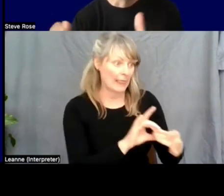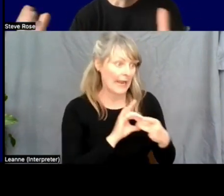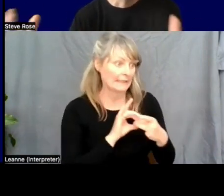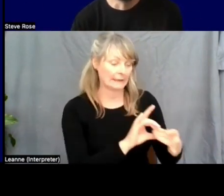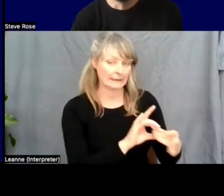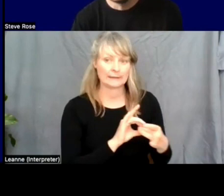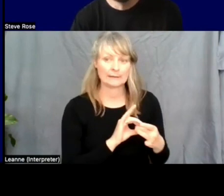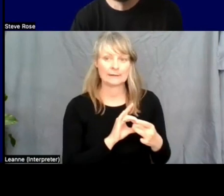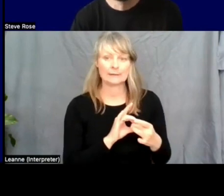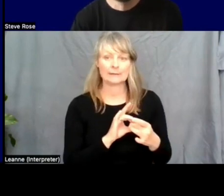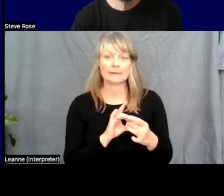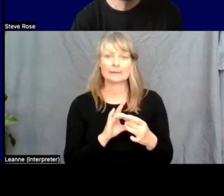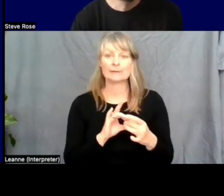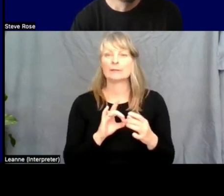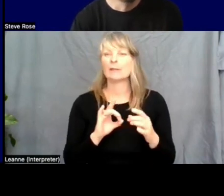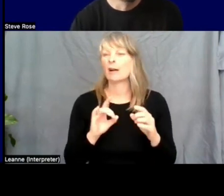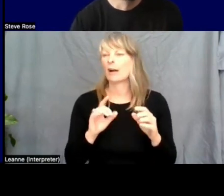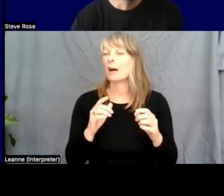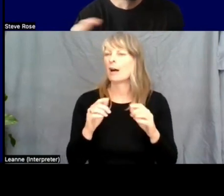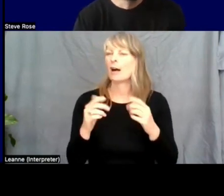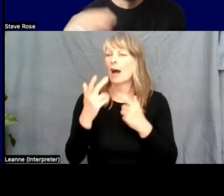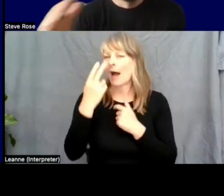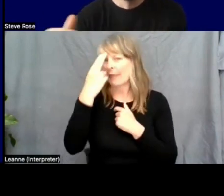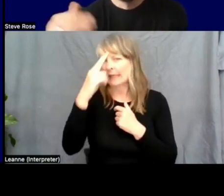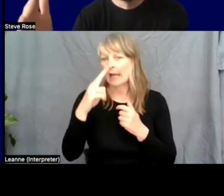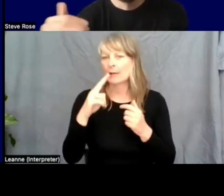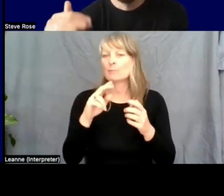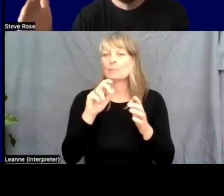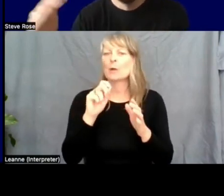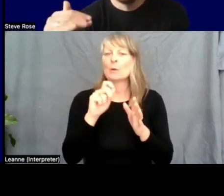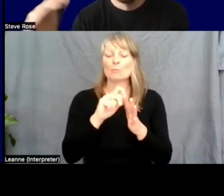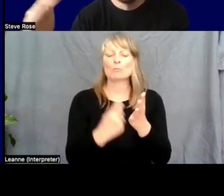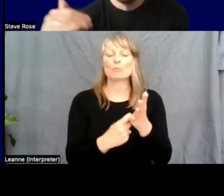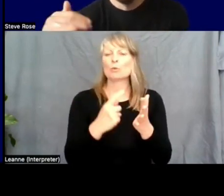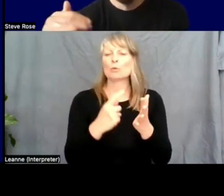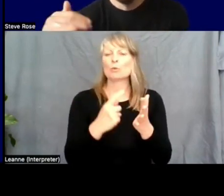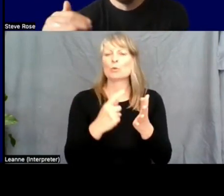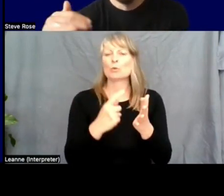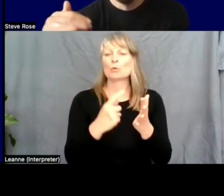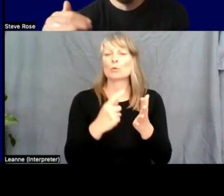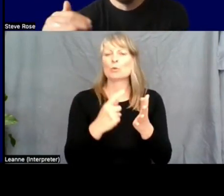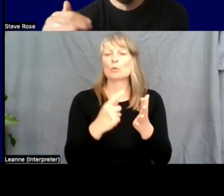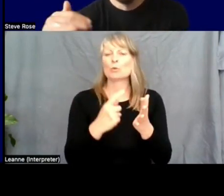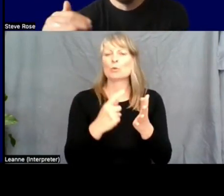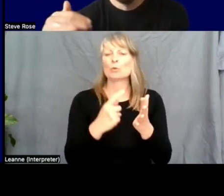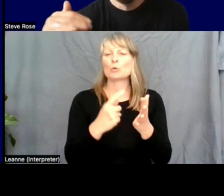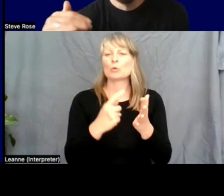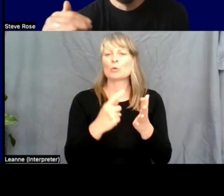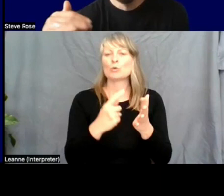be called a pre-intentional stage of communication, but as those you and I relationships are established,